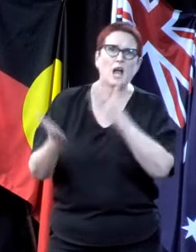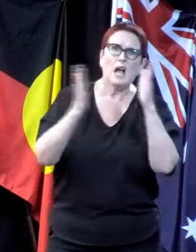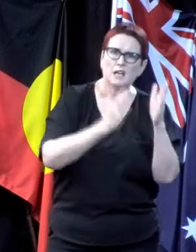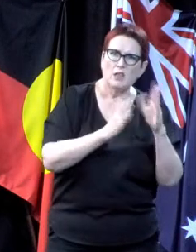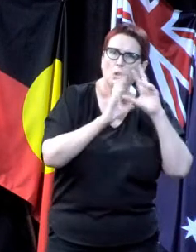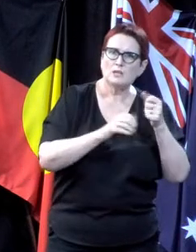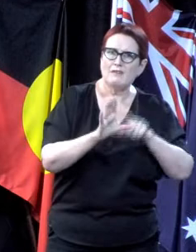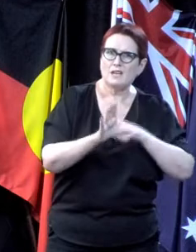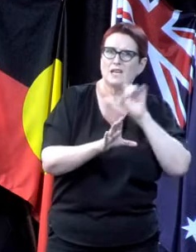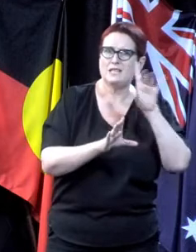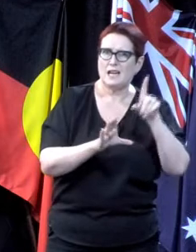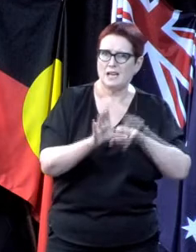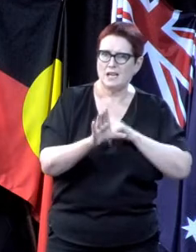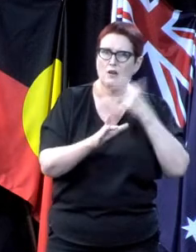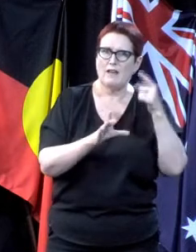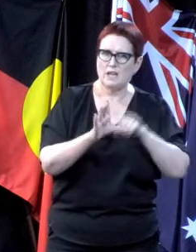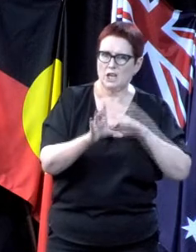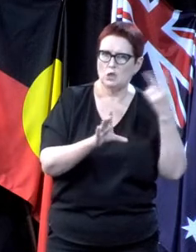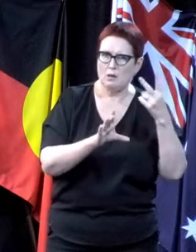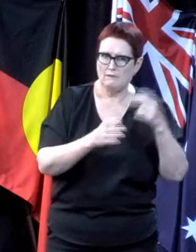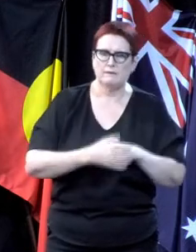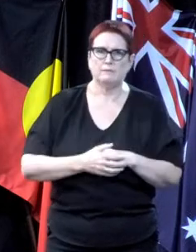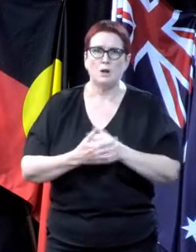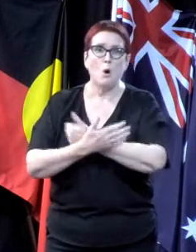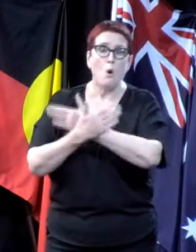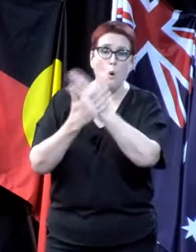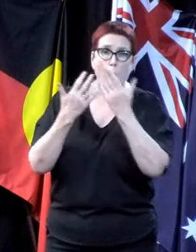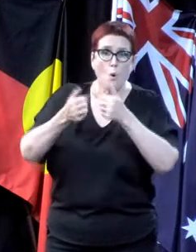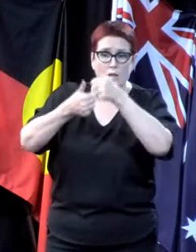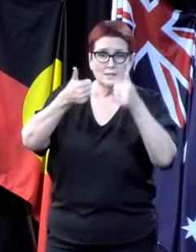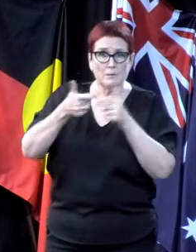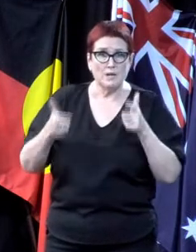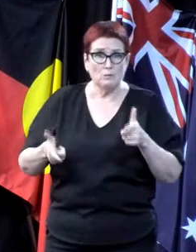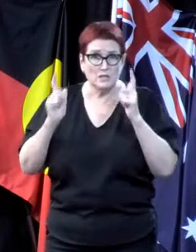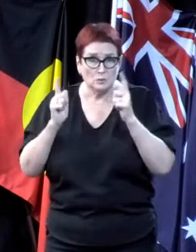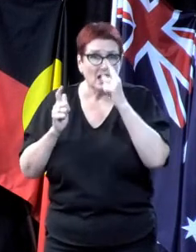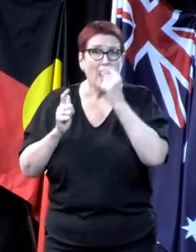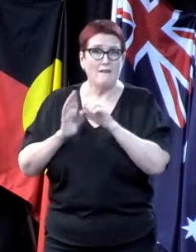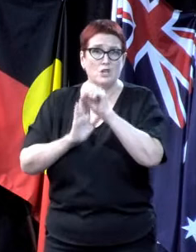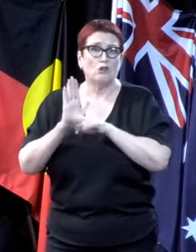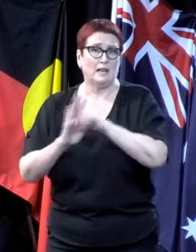each deputy principal and myself have curriculum portfolios that we line manage. So if it’s around a teaching